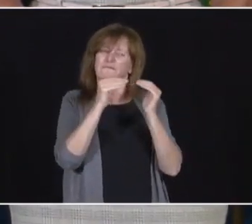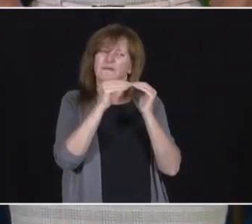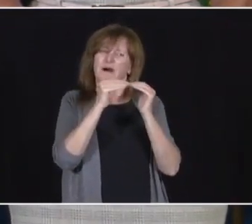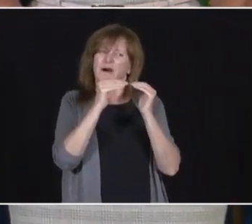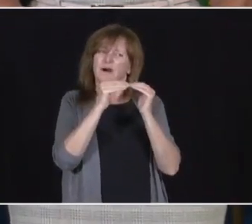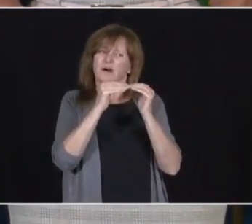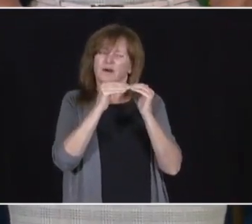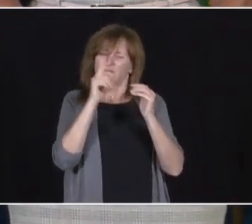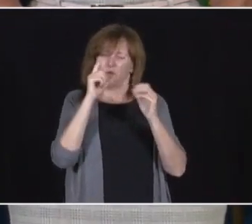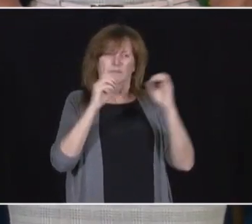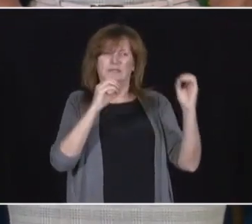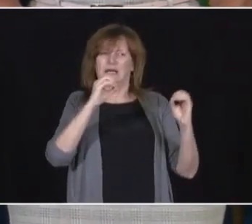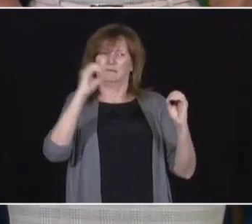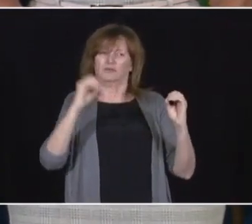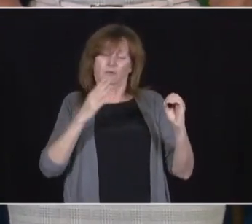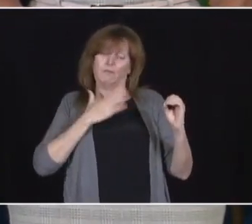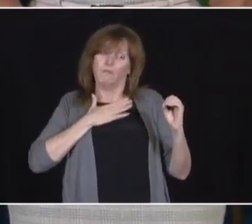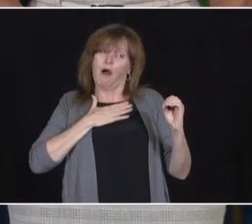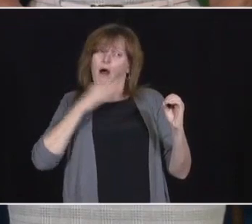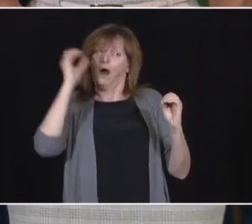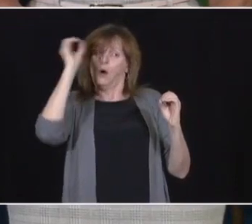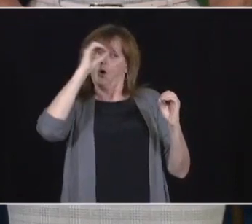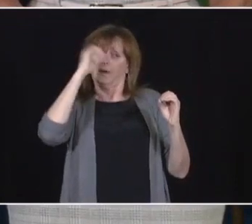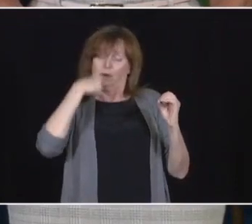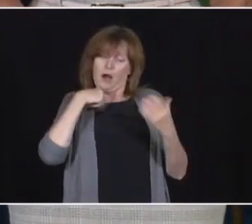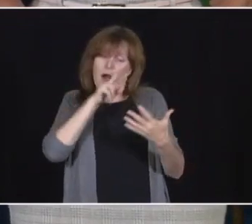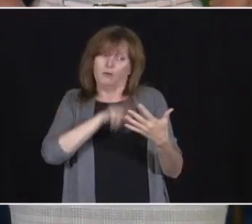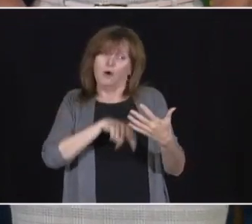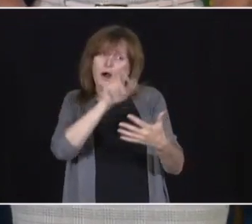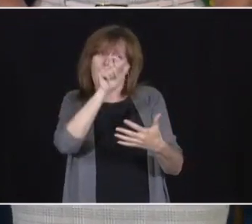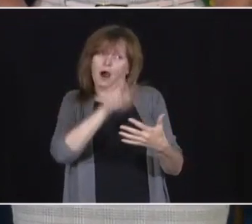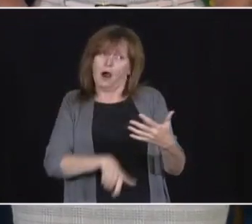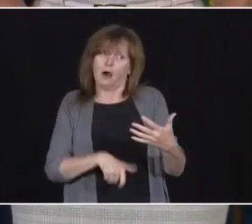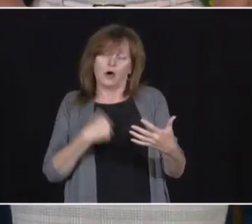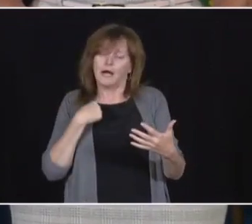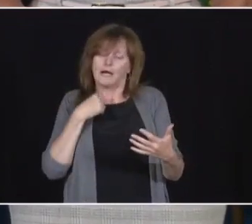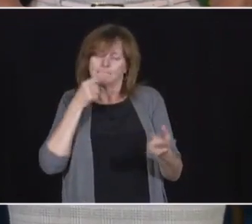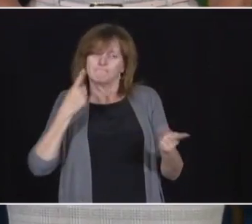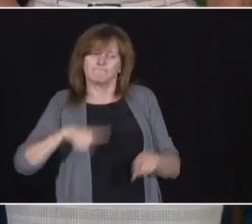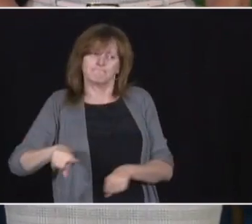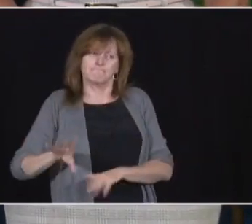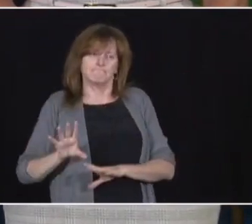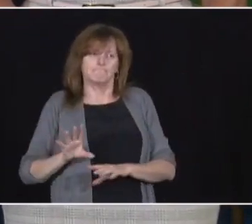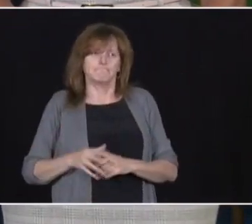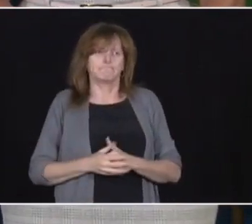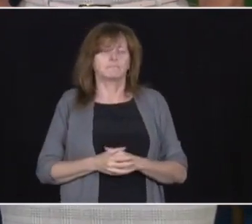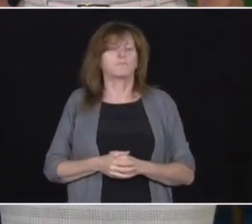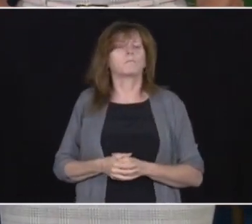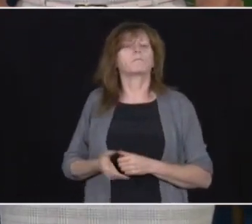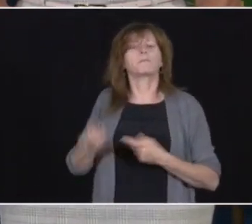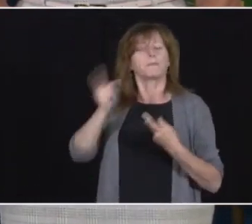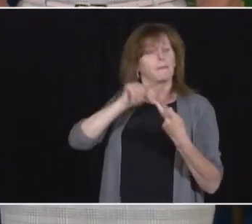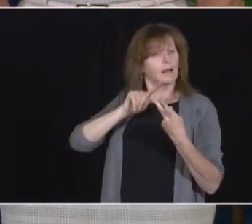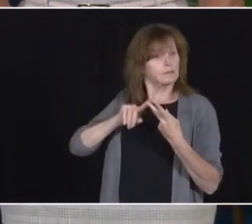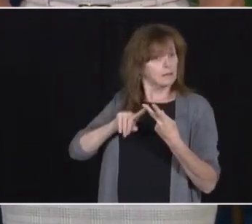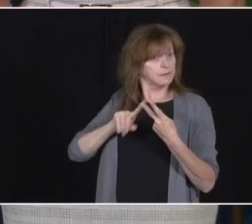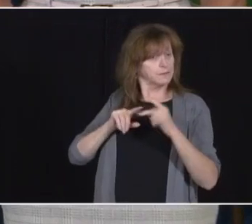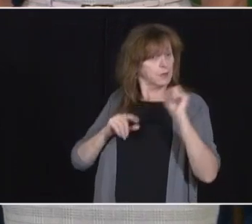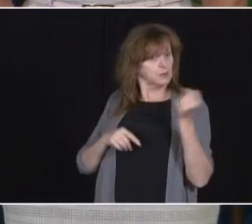So, the people that understand it, they look at it and they read it. And I just don't think it is fair, the participant -- the percentages.